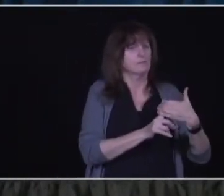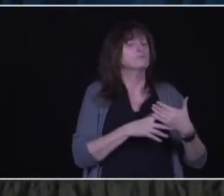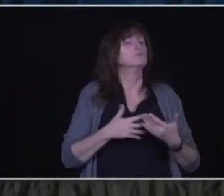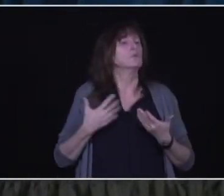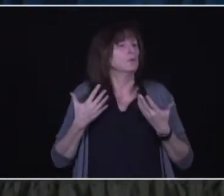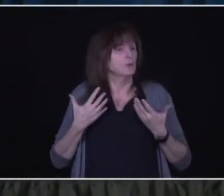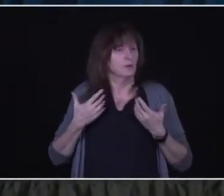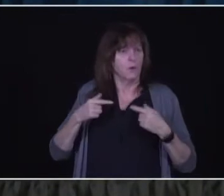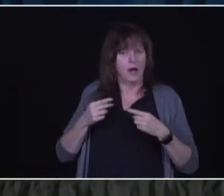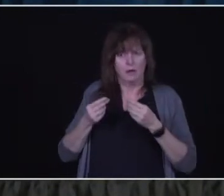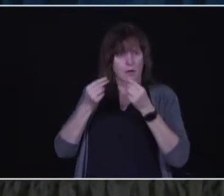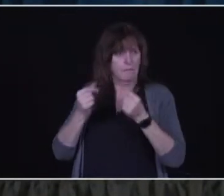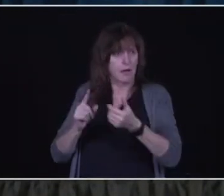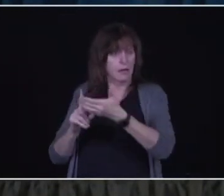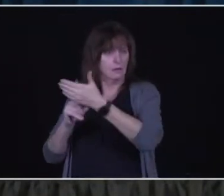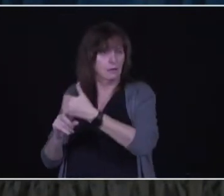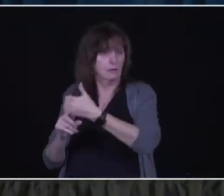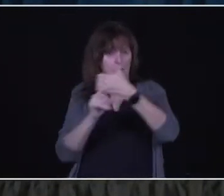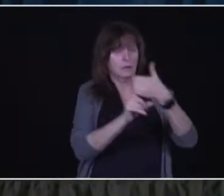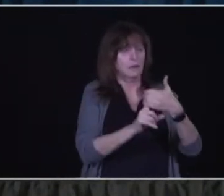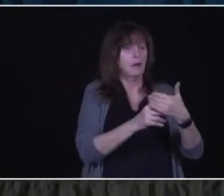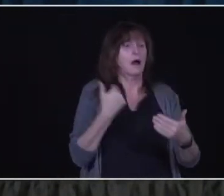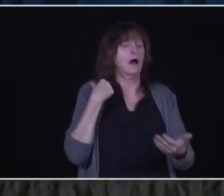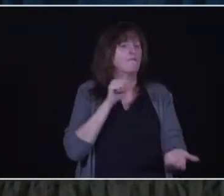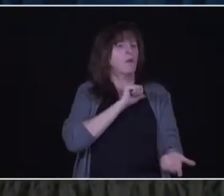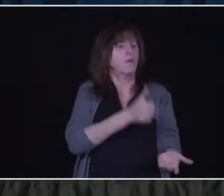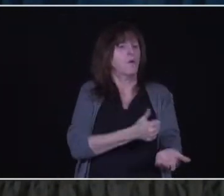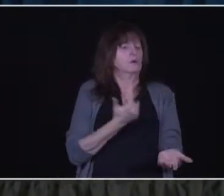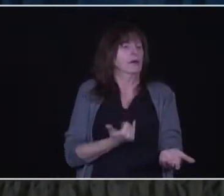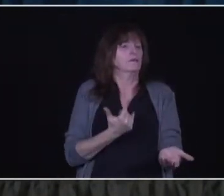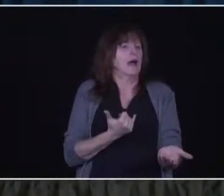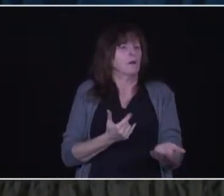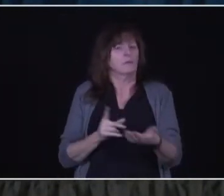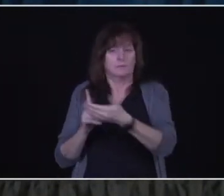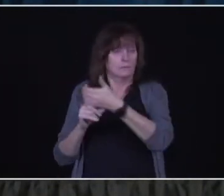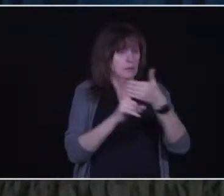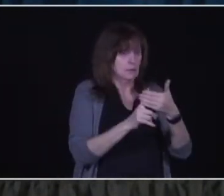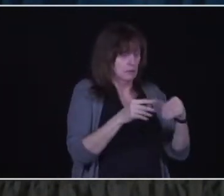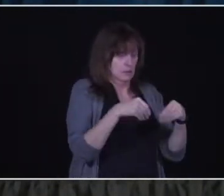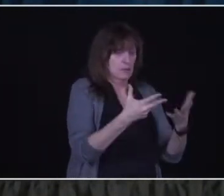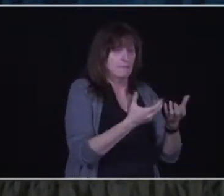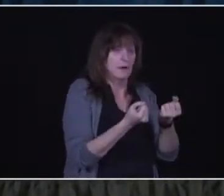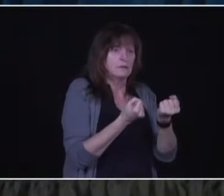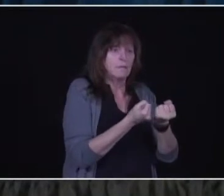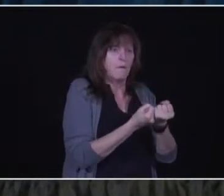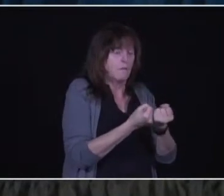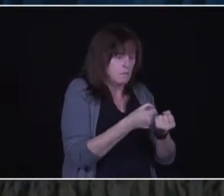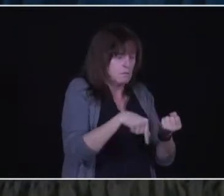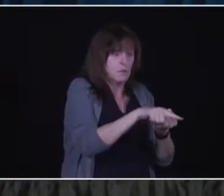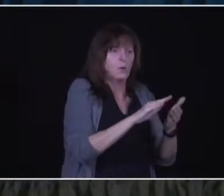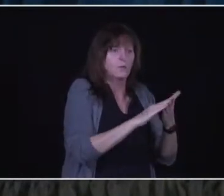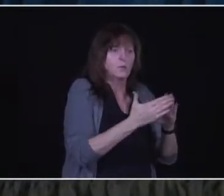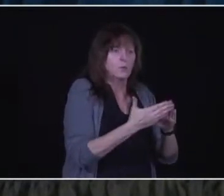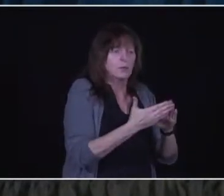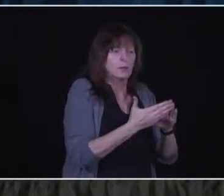to save situations, this will only be used in circumstances where we understand that it is immediate they be removed from the